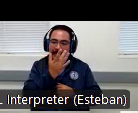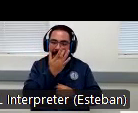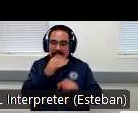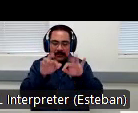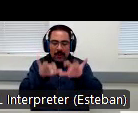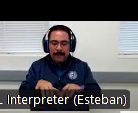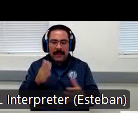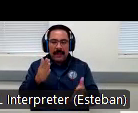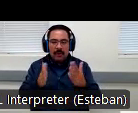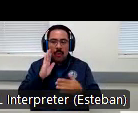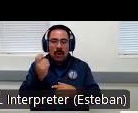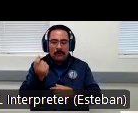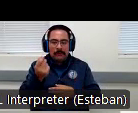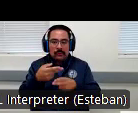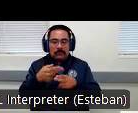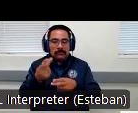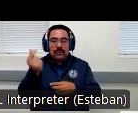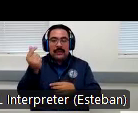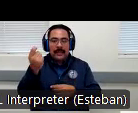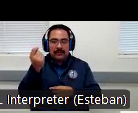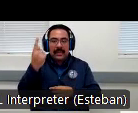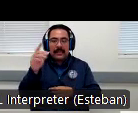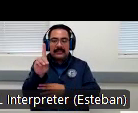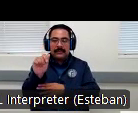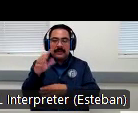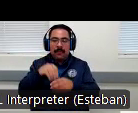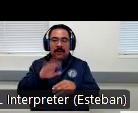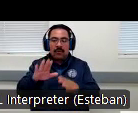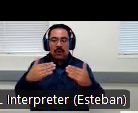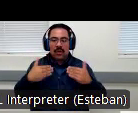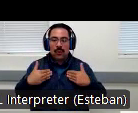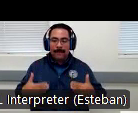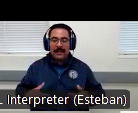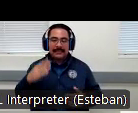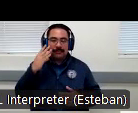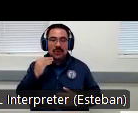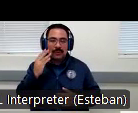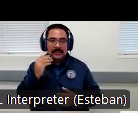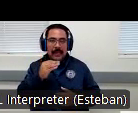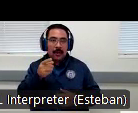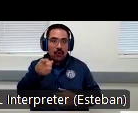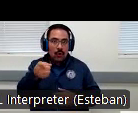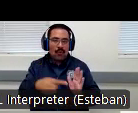quickly understand that disability is part of your human experience, and that you require certain